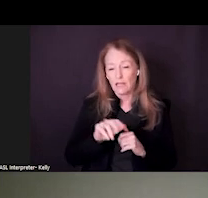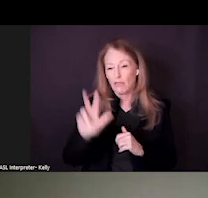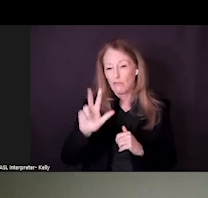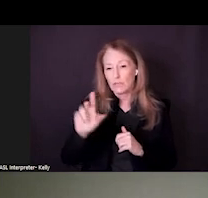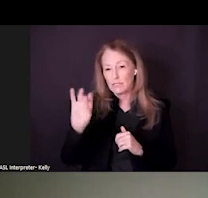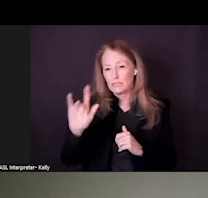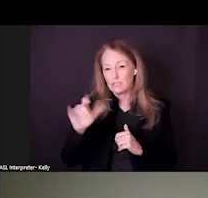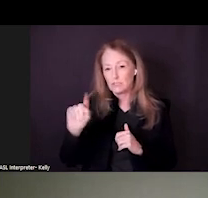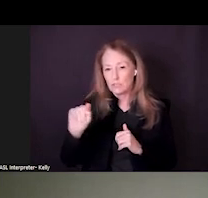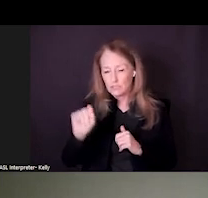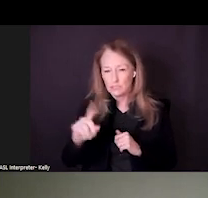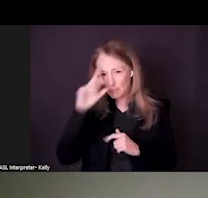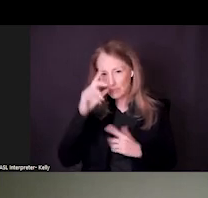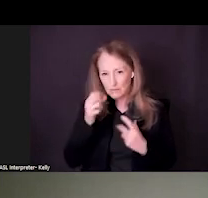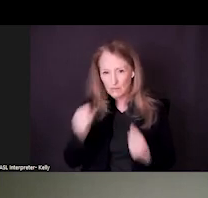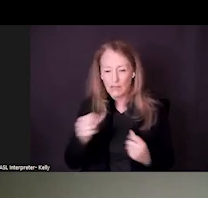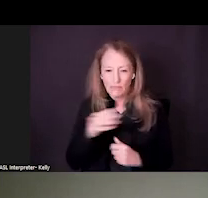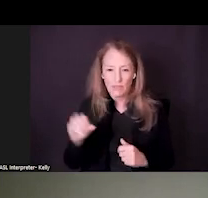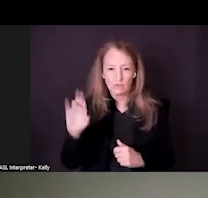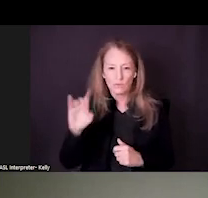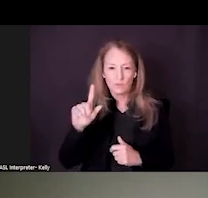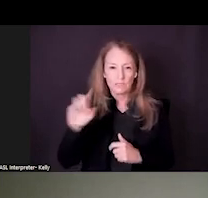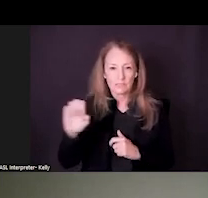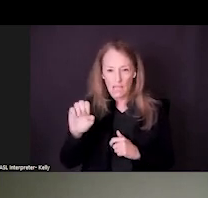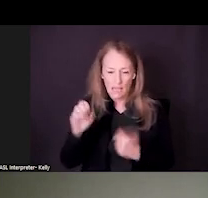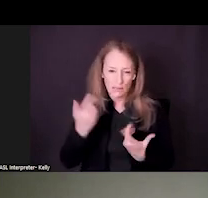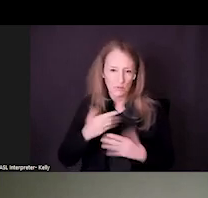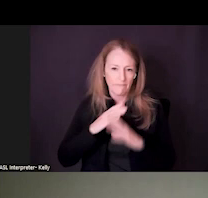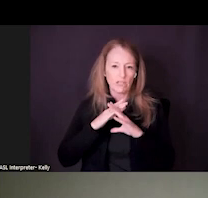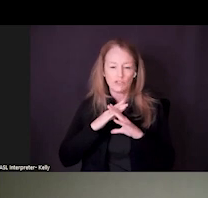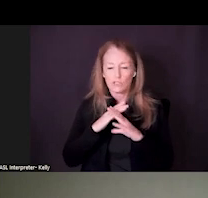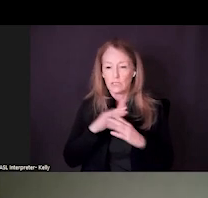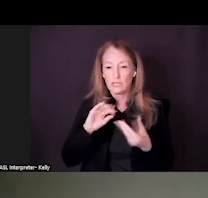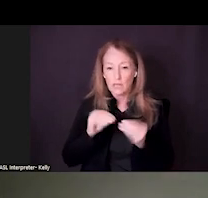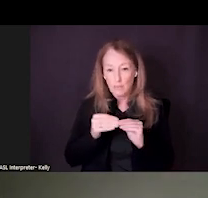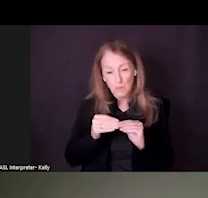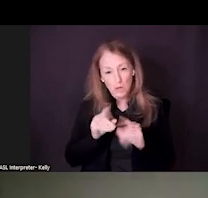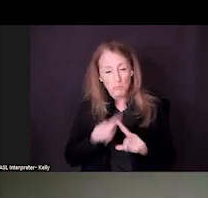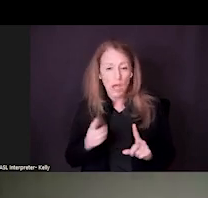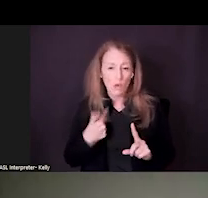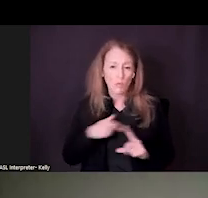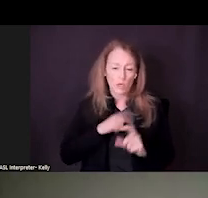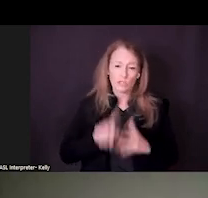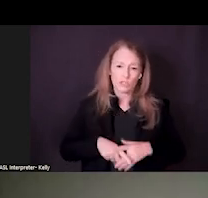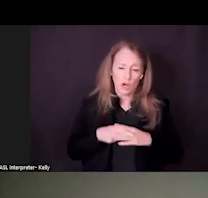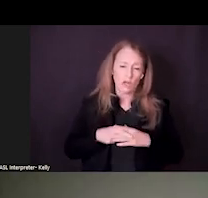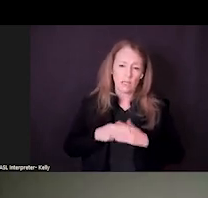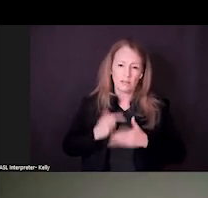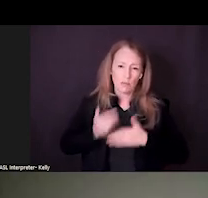CRISIS NUMBER, BUT IT IS CERTAINLY SOMETHING THAT IS STARTING ON THE AGENDA. IT IS INTERESTING WHEN YOU SAY THAT AUSTRALIA WAS A